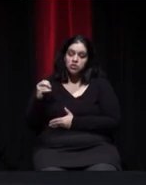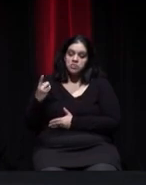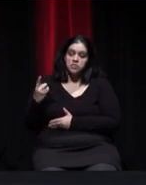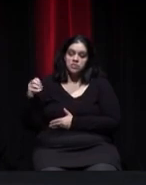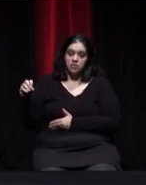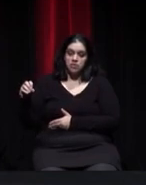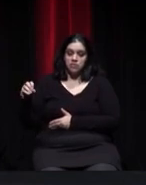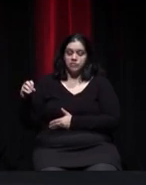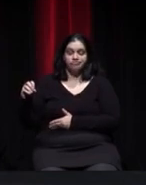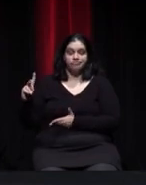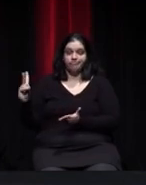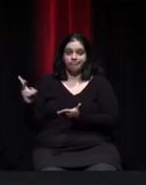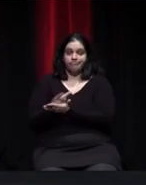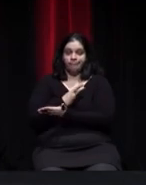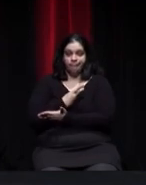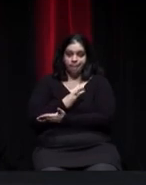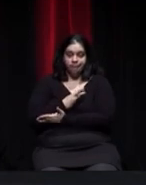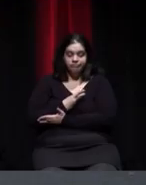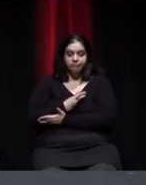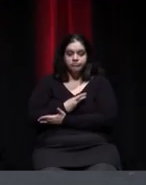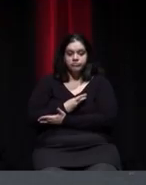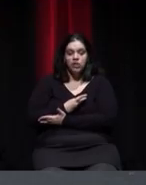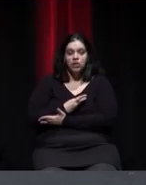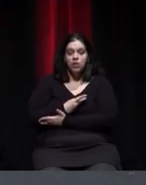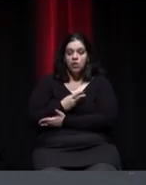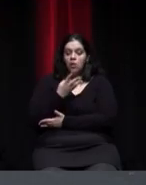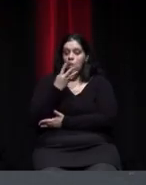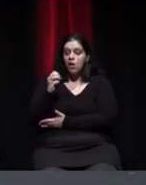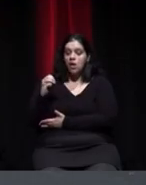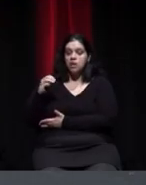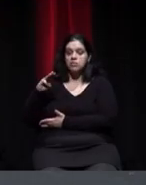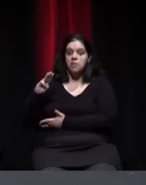all of a sudden, 40 million people,